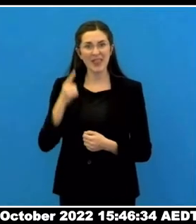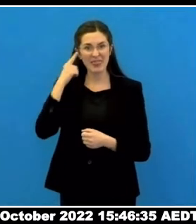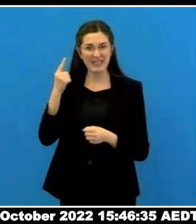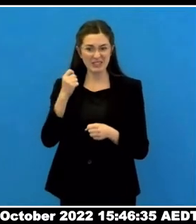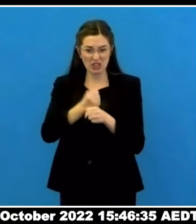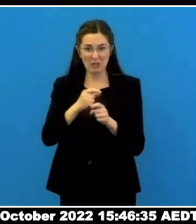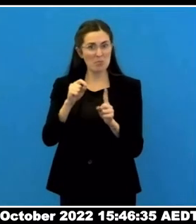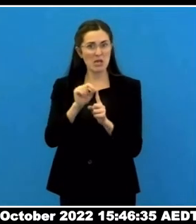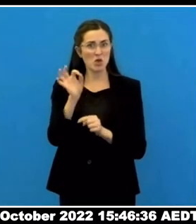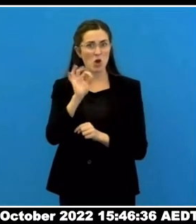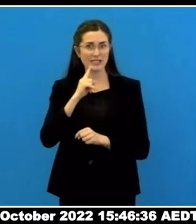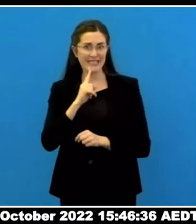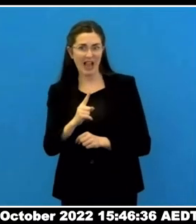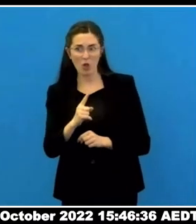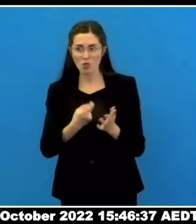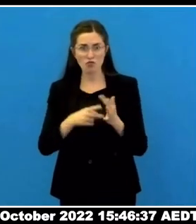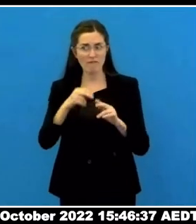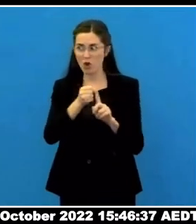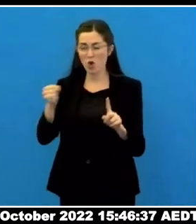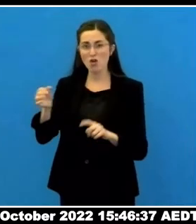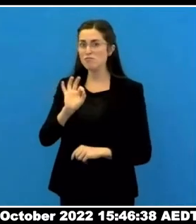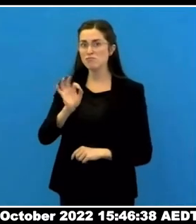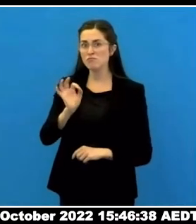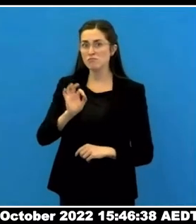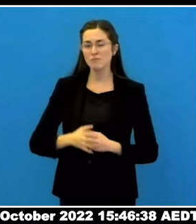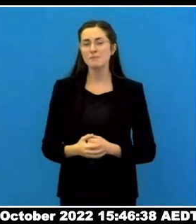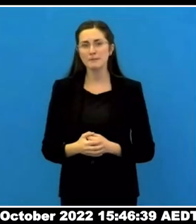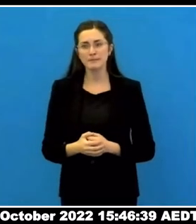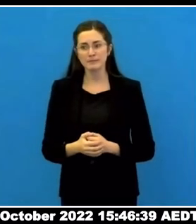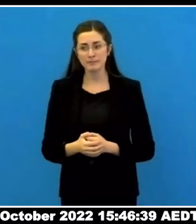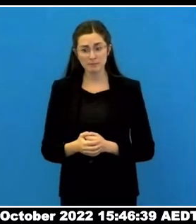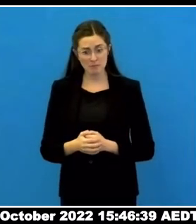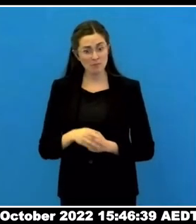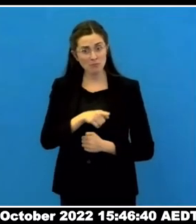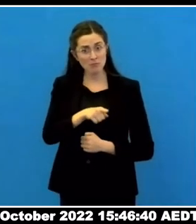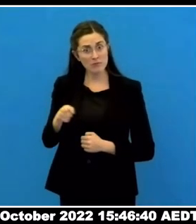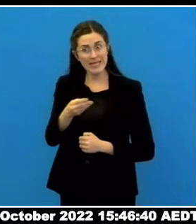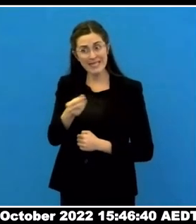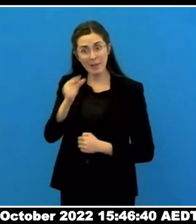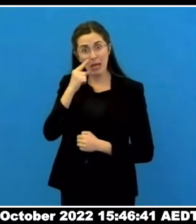Would the community use the internet to look at information online